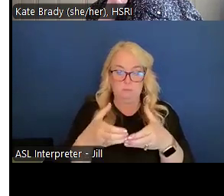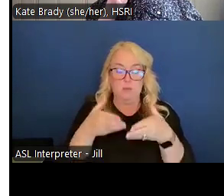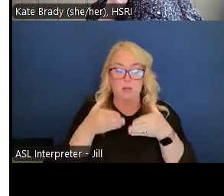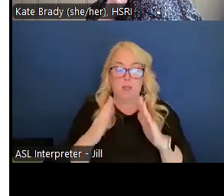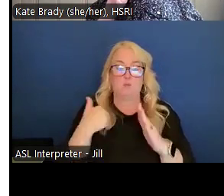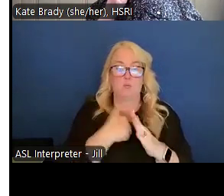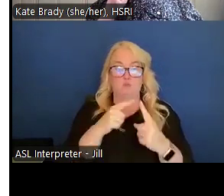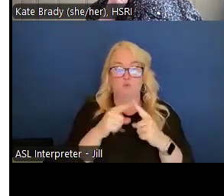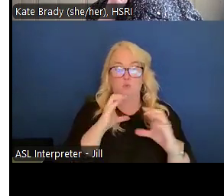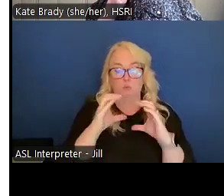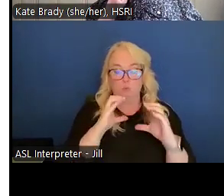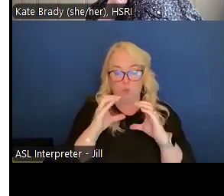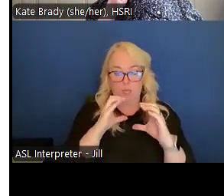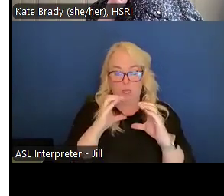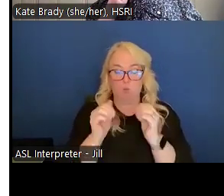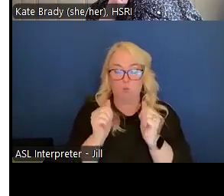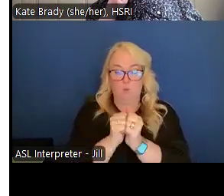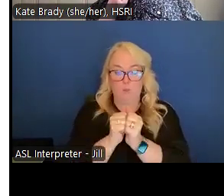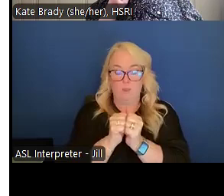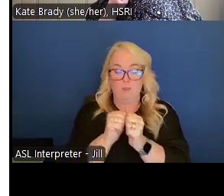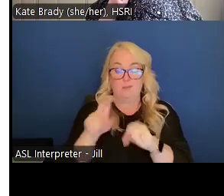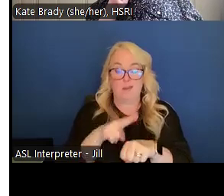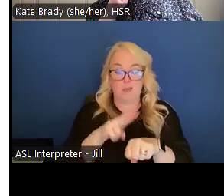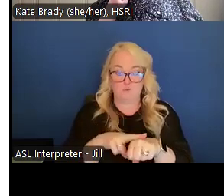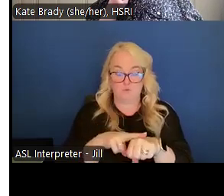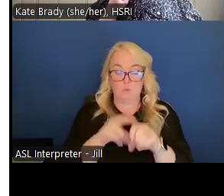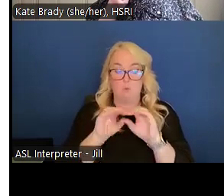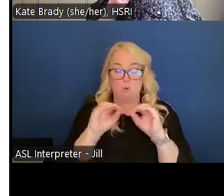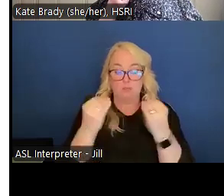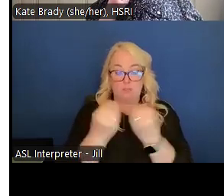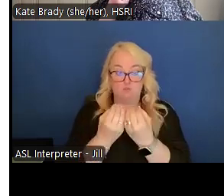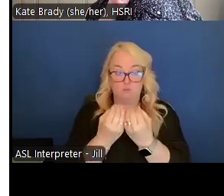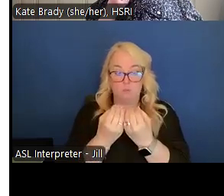communication with the national organizations whose members are